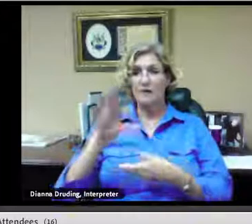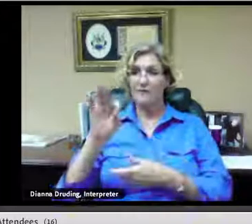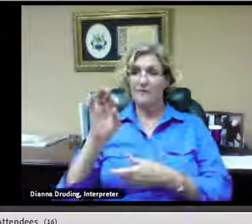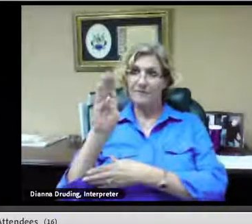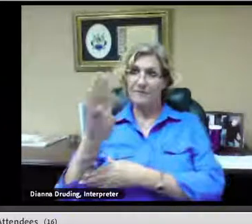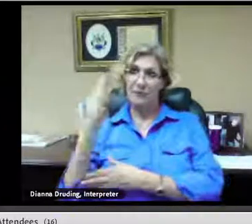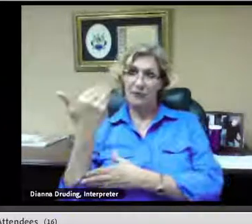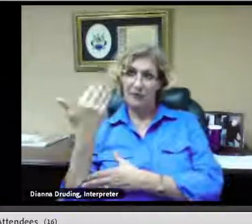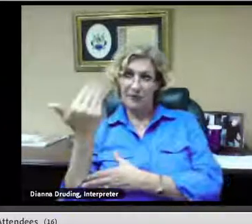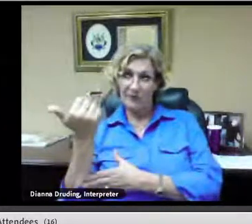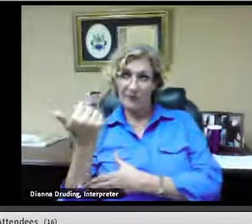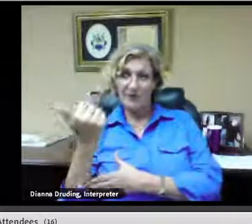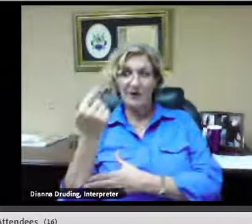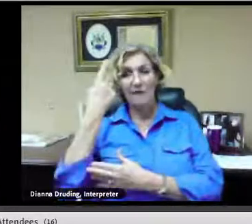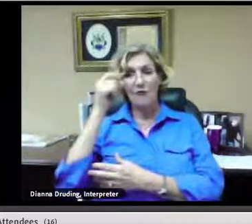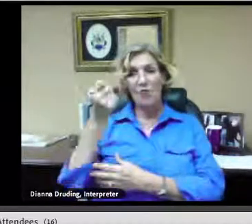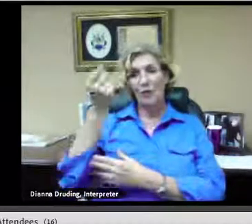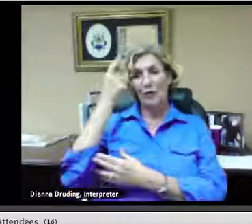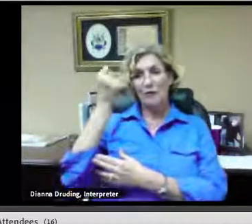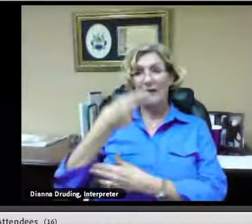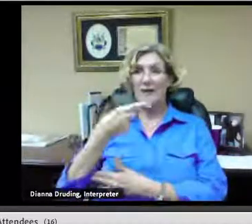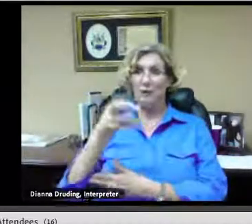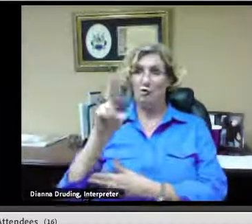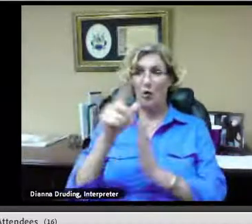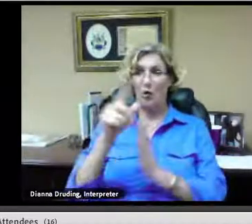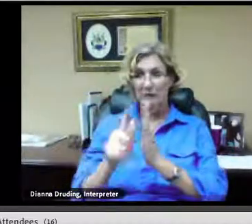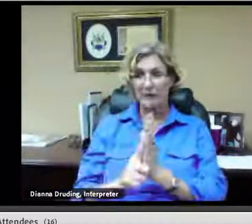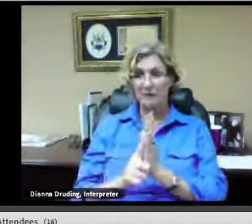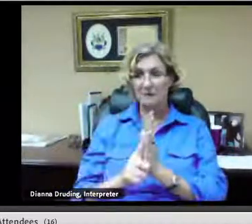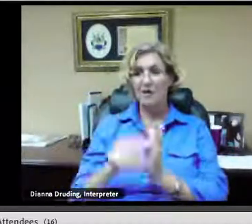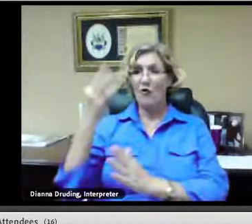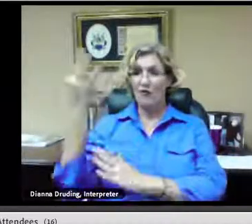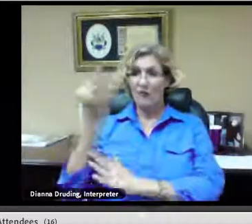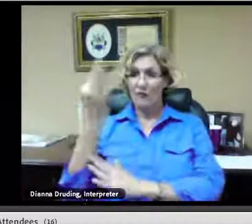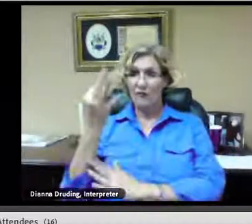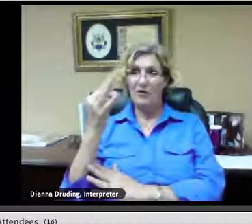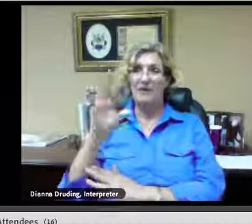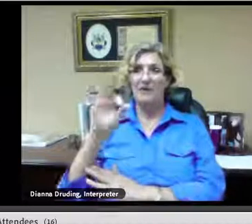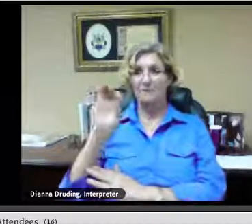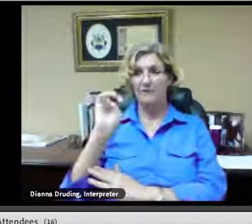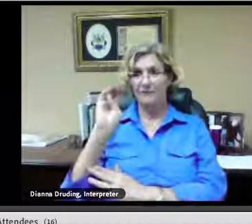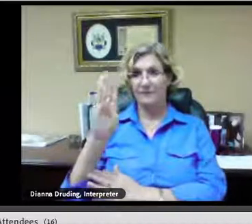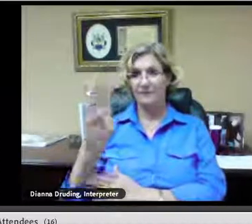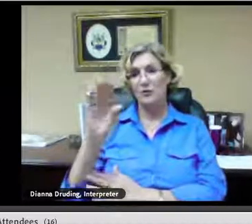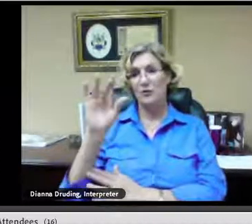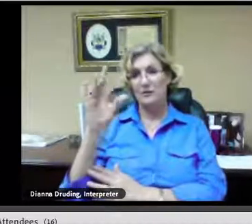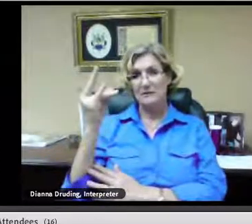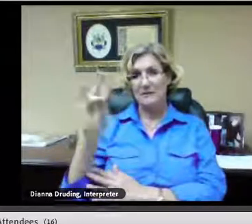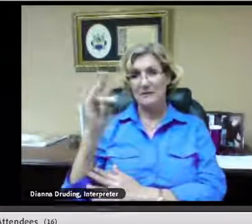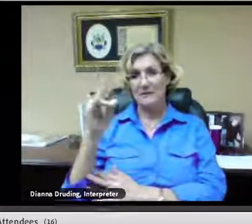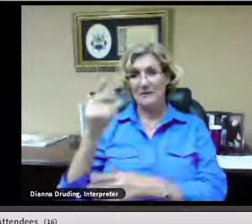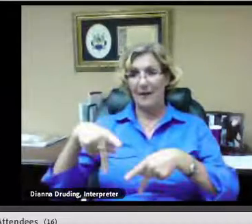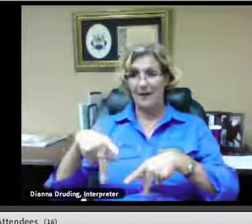We encourage you to look at the upcoming webinars and workshops in months ahead and hope you're all able to join us for future training opportunities.